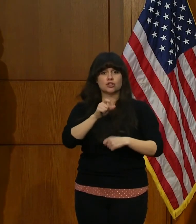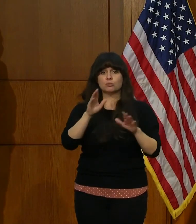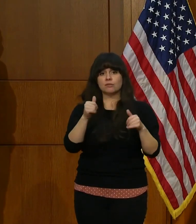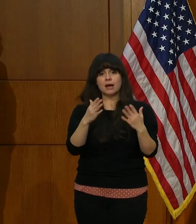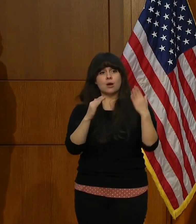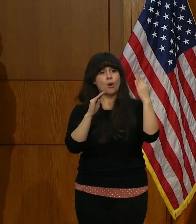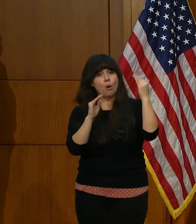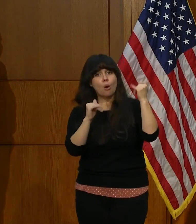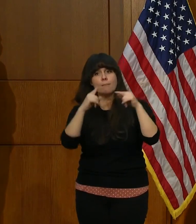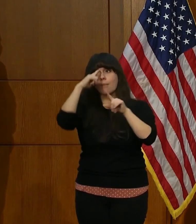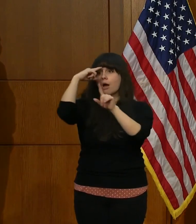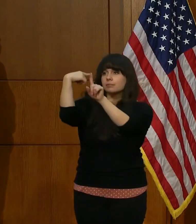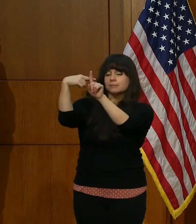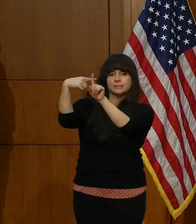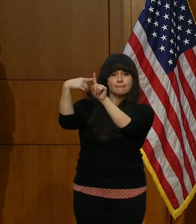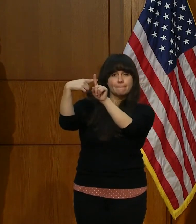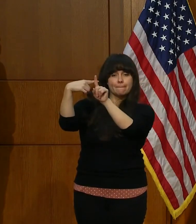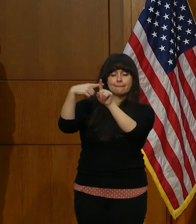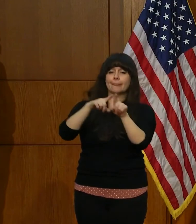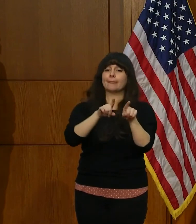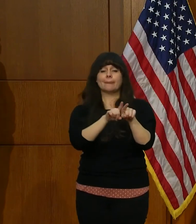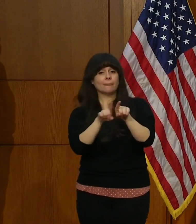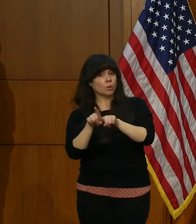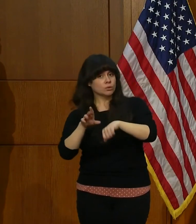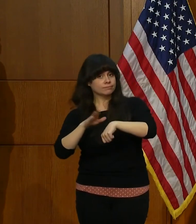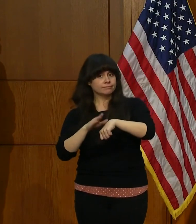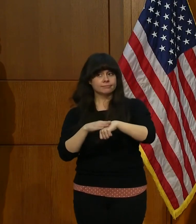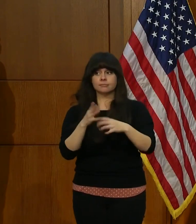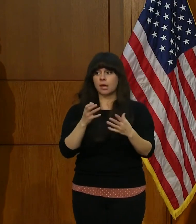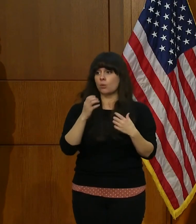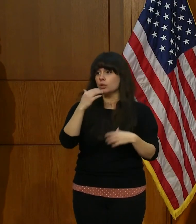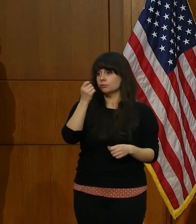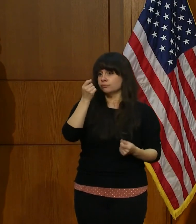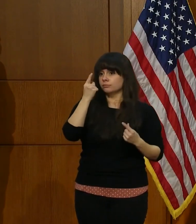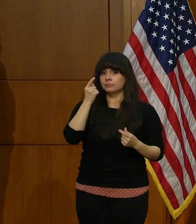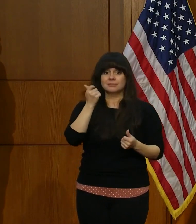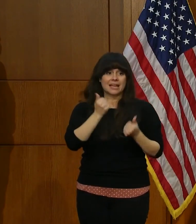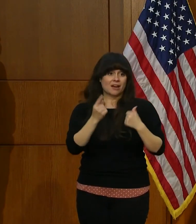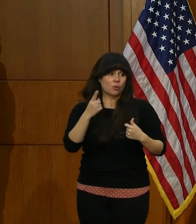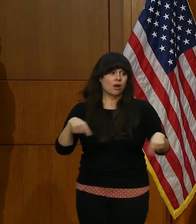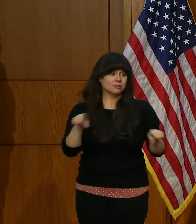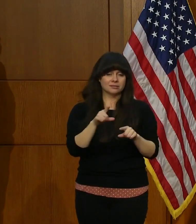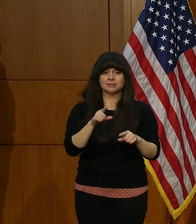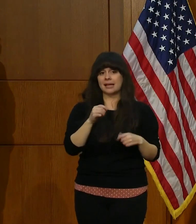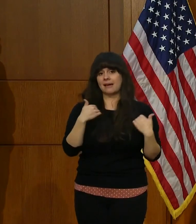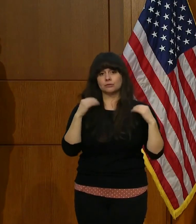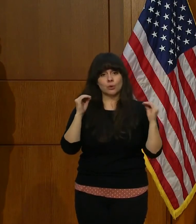ARE A GREAT REASON FOR HOPE AND OPTIMISM. I ALSO WANT TO